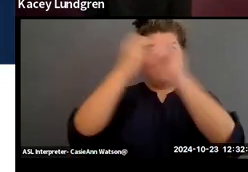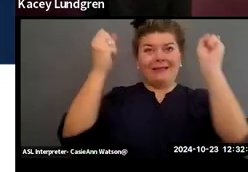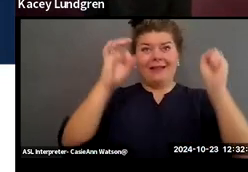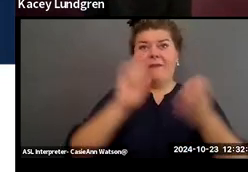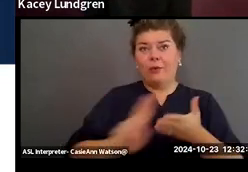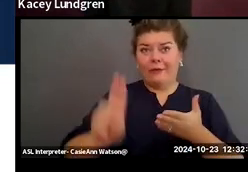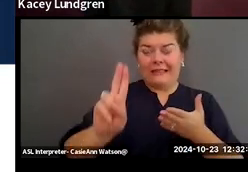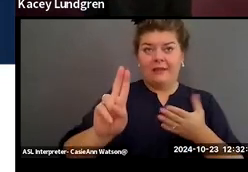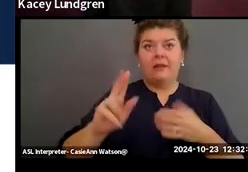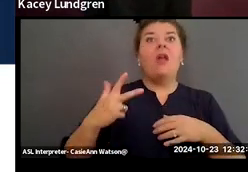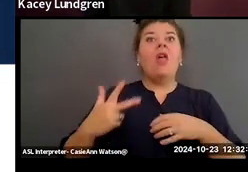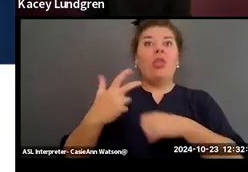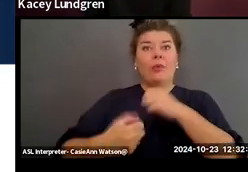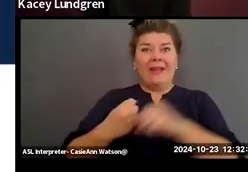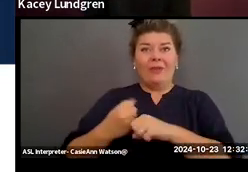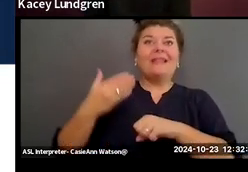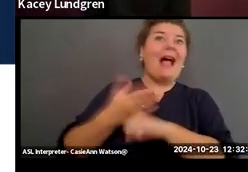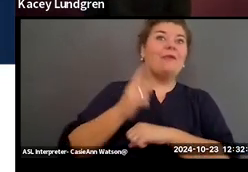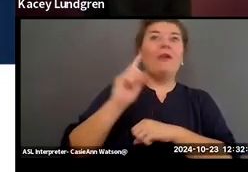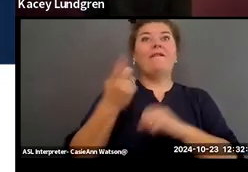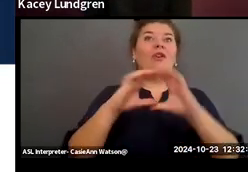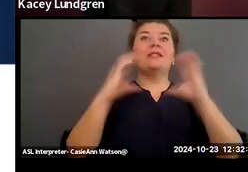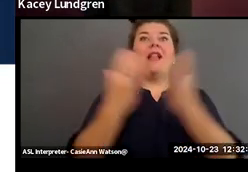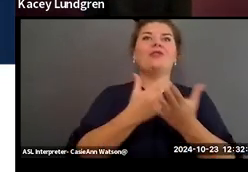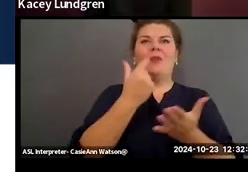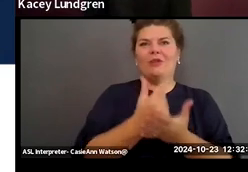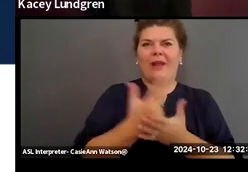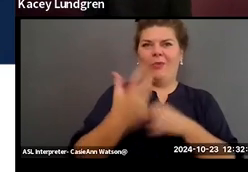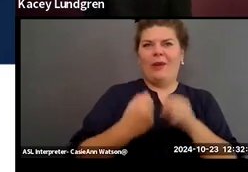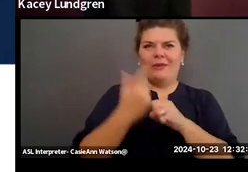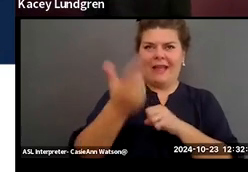and three years after, the first class graduated. Their degrees were signed